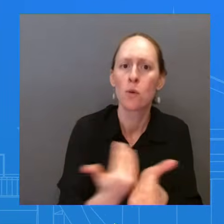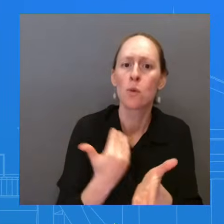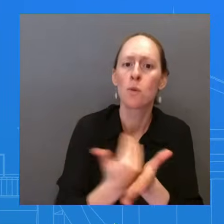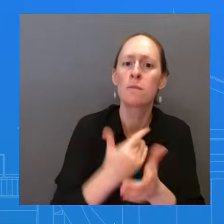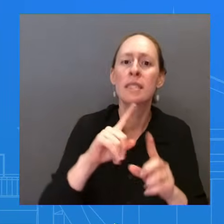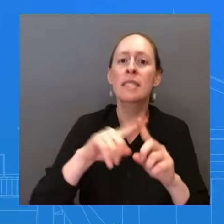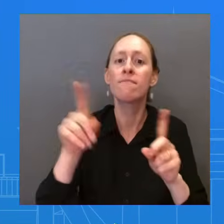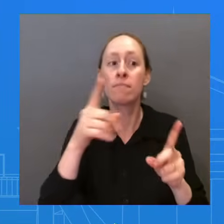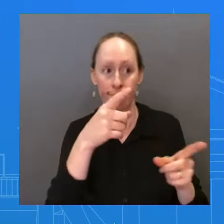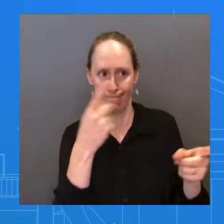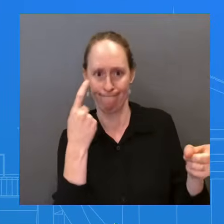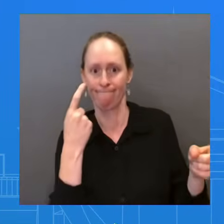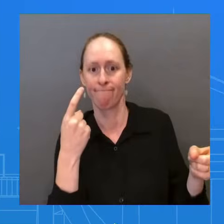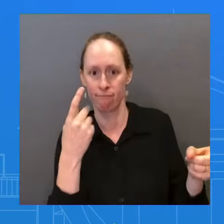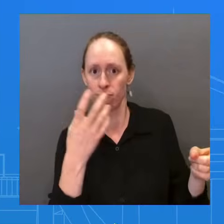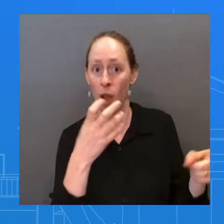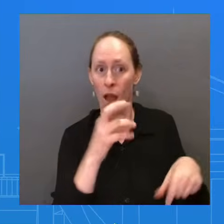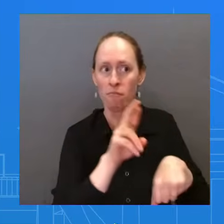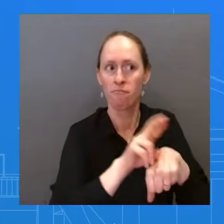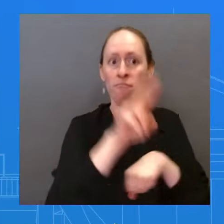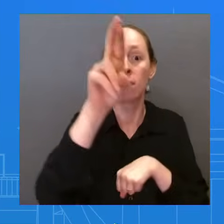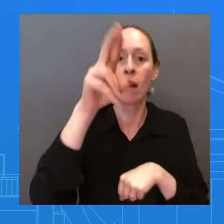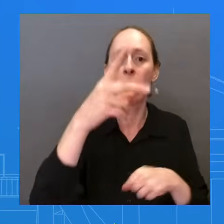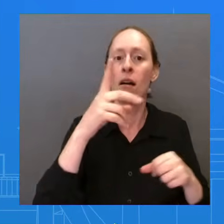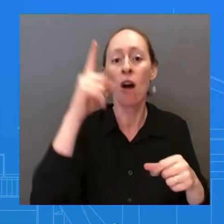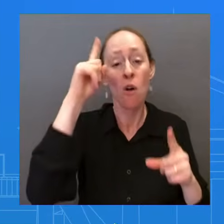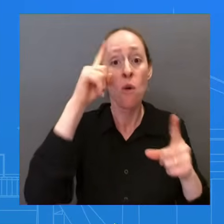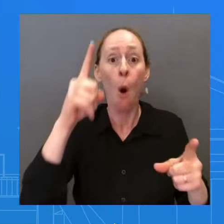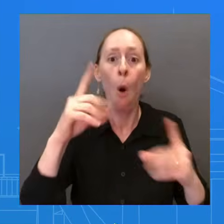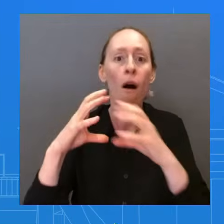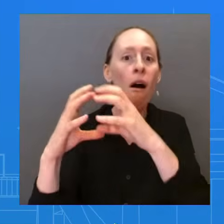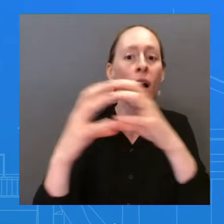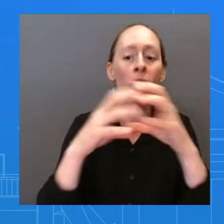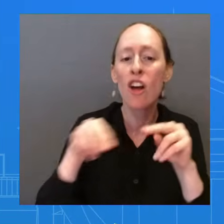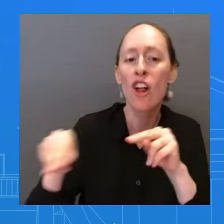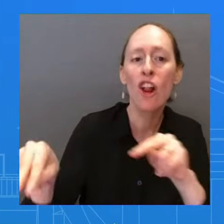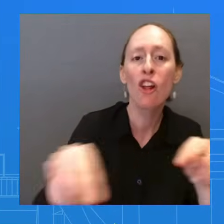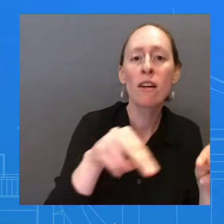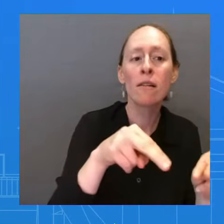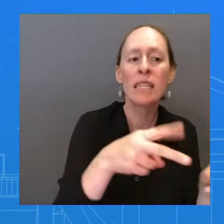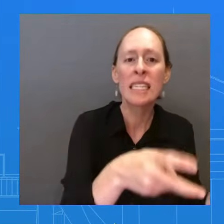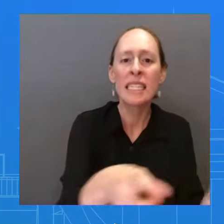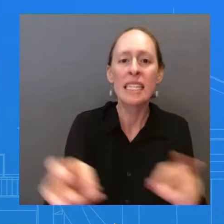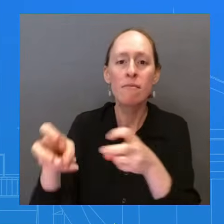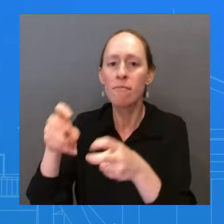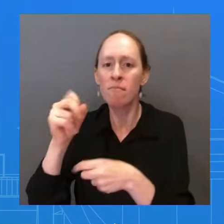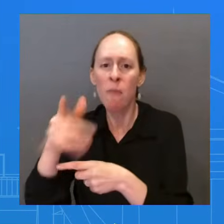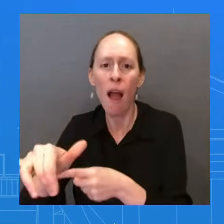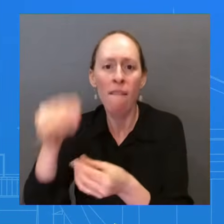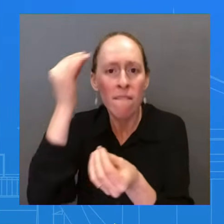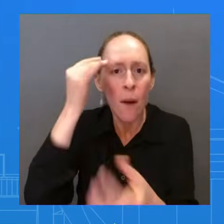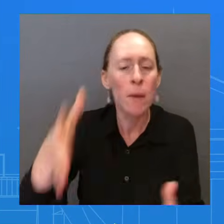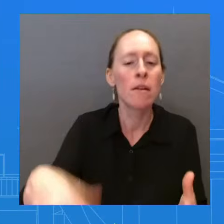as a result of the continued provocations by the DPRK over so many, many months here, if not years.